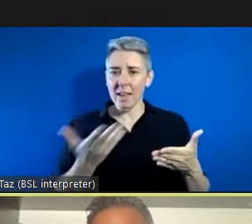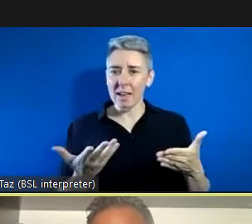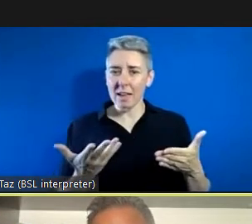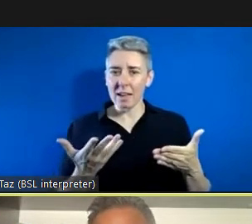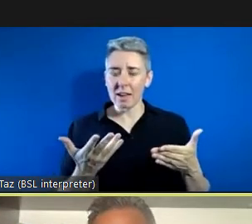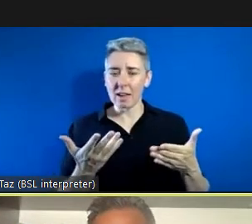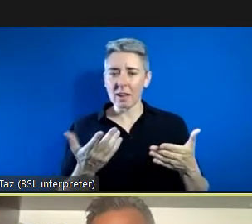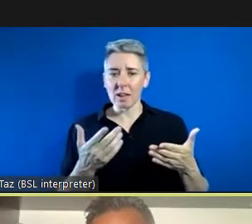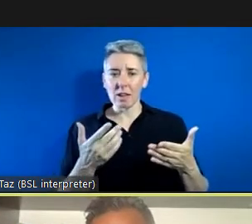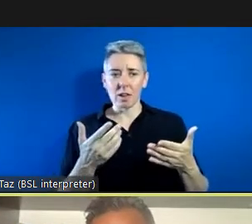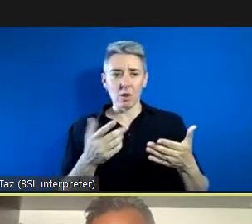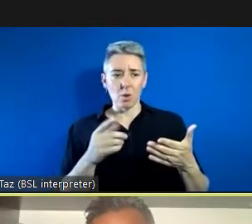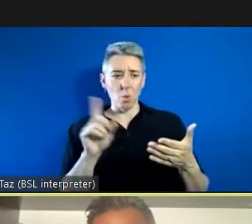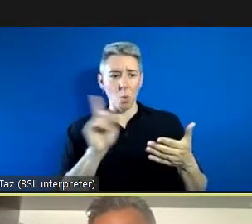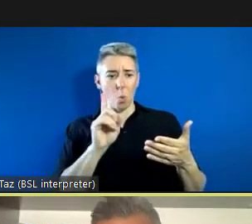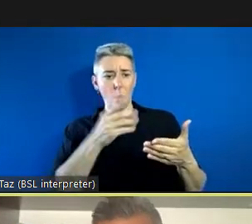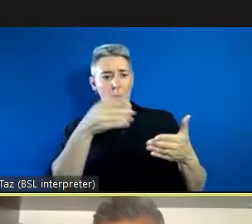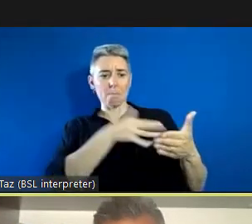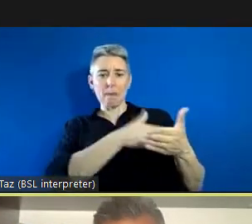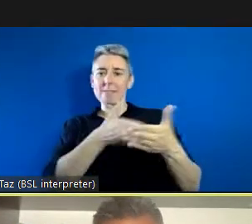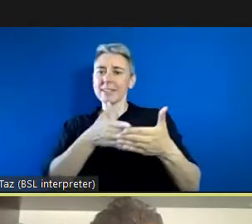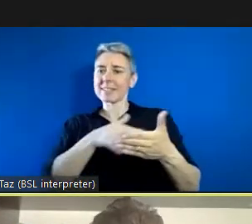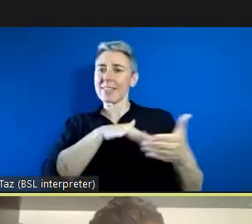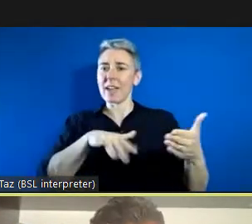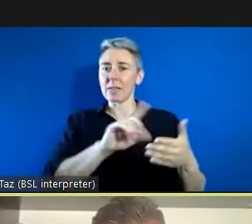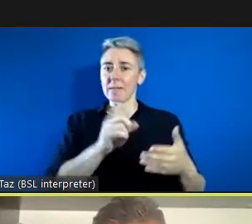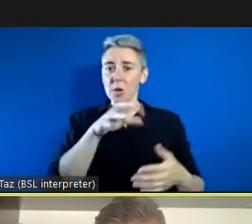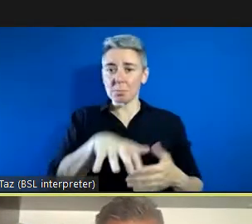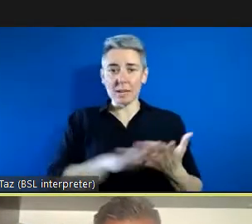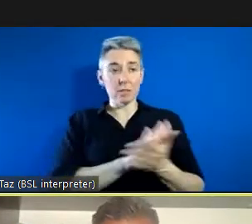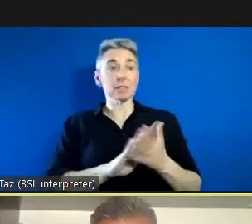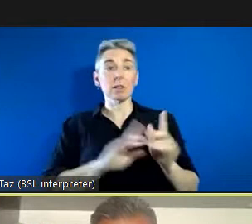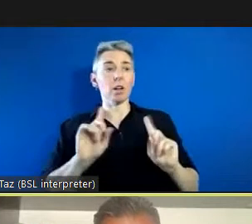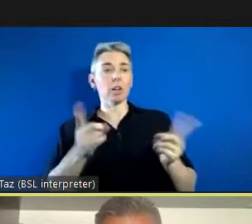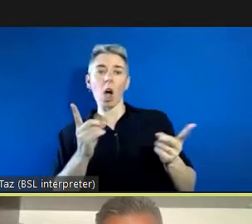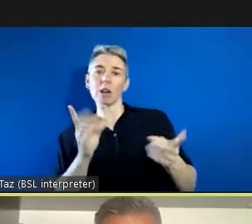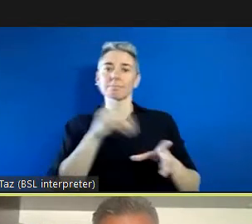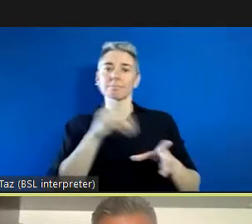that they themselves are facing that preventing them from participating so well in academia? And